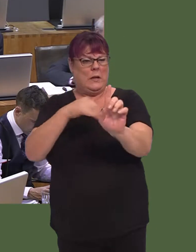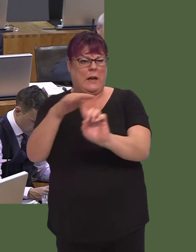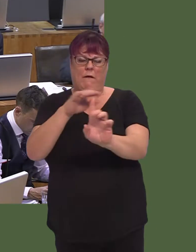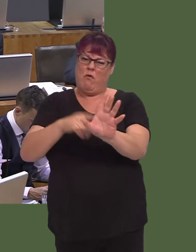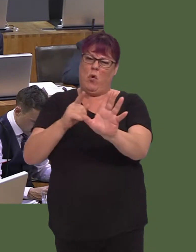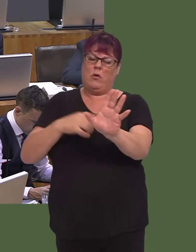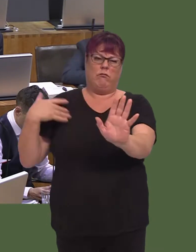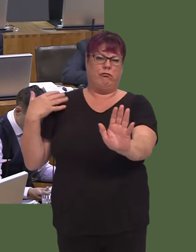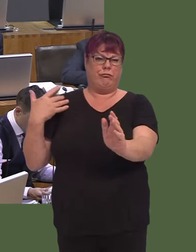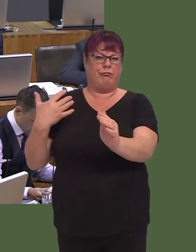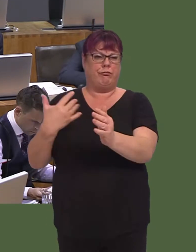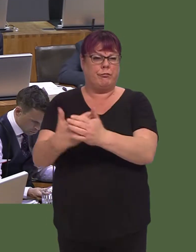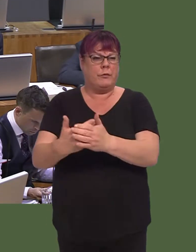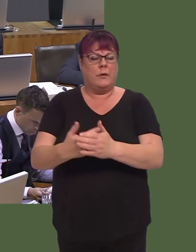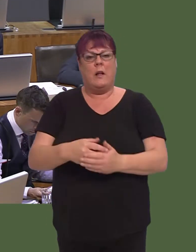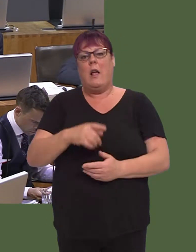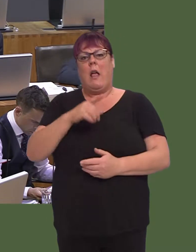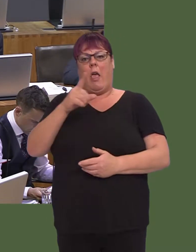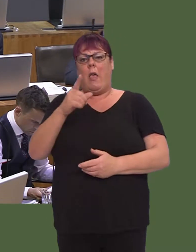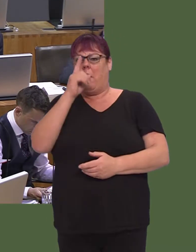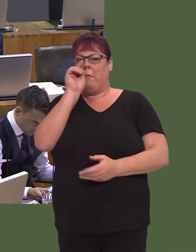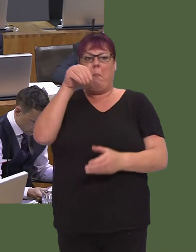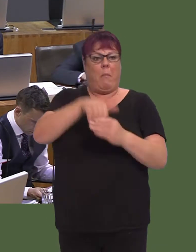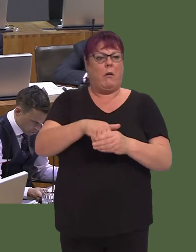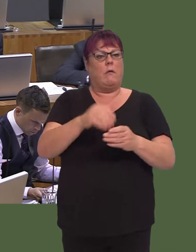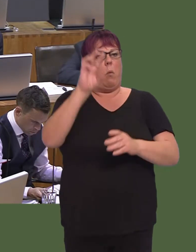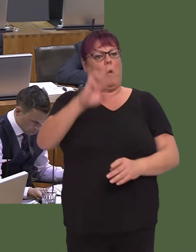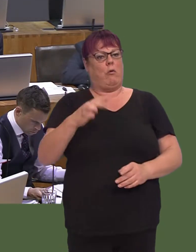society for many, many, many decades and are respected for the contribution that they have